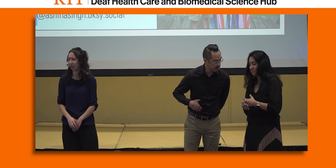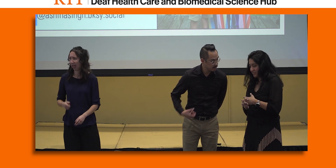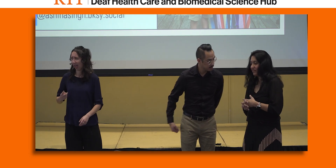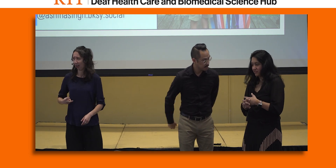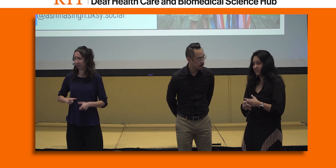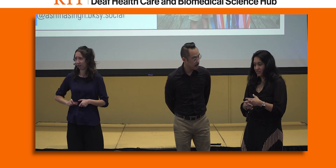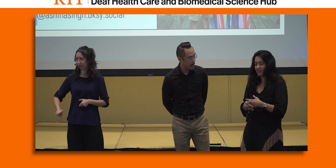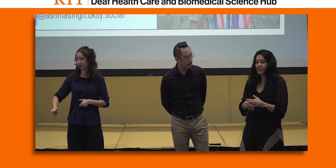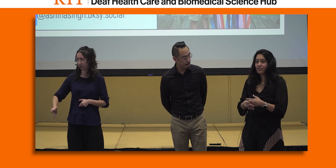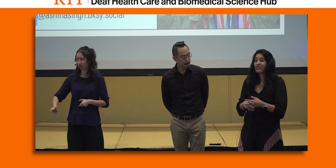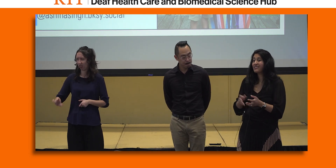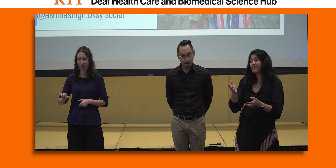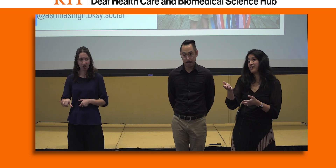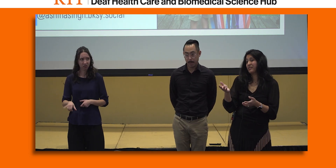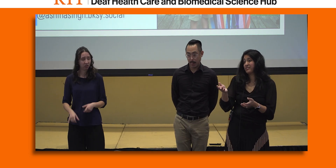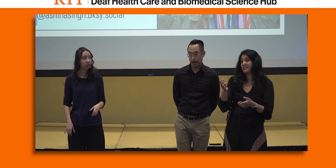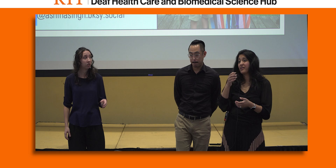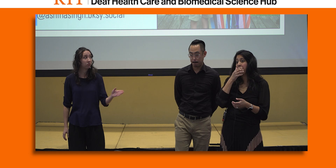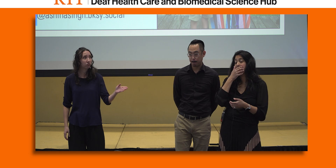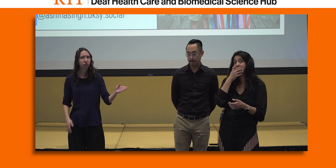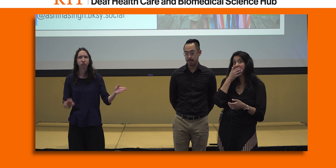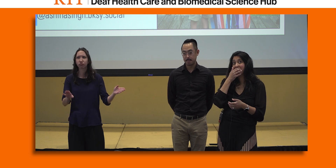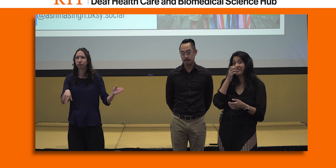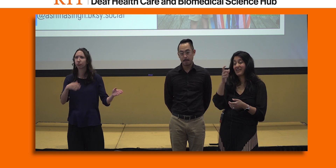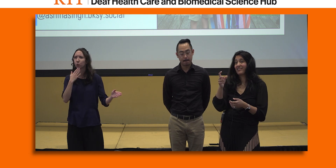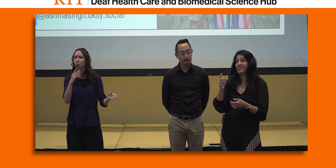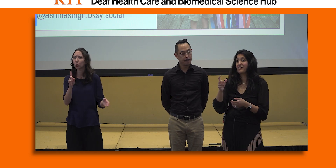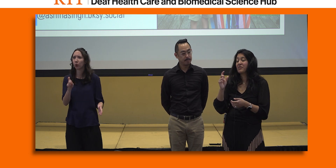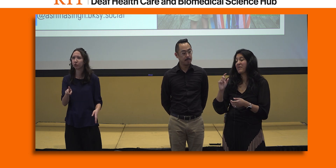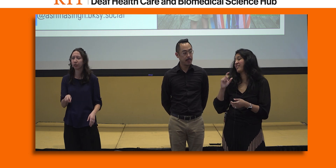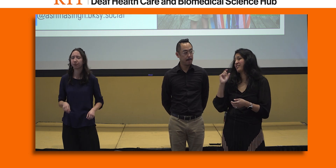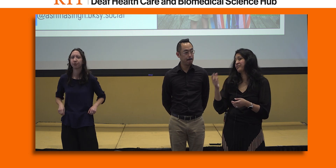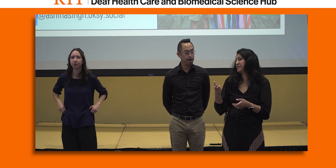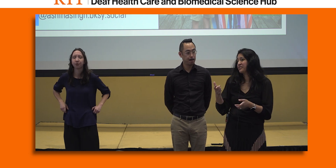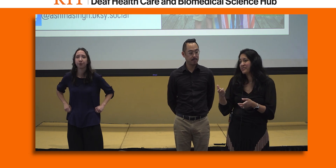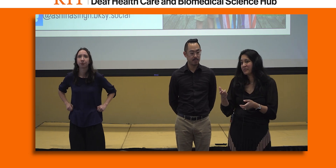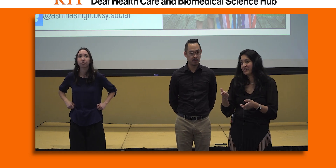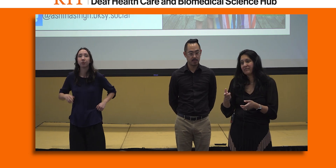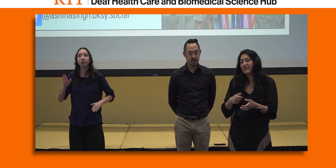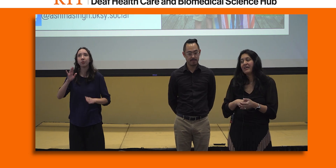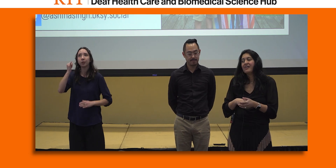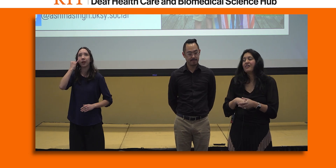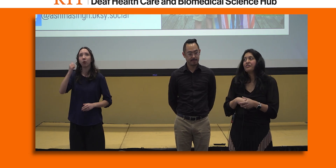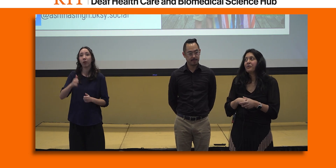Yeah, so that's a great question. So, going back to liver transplant,